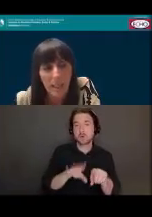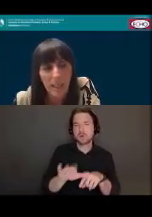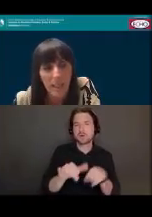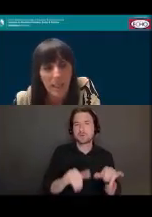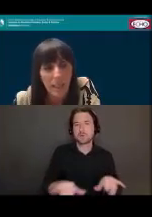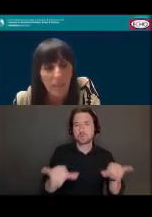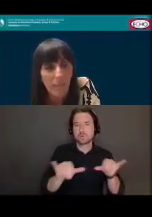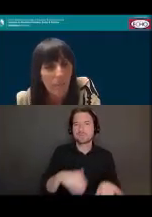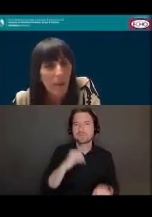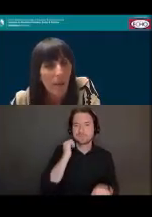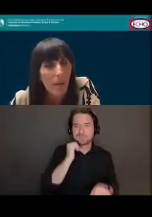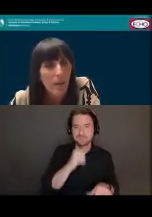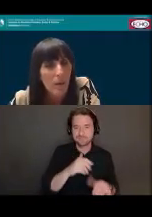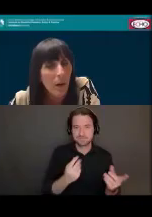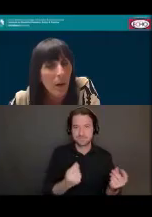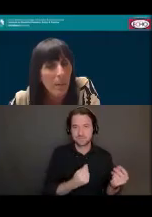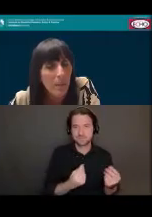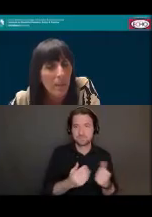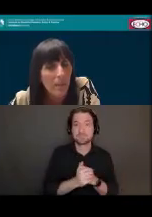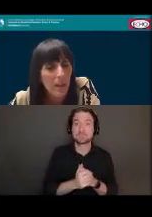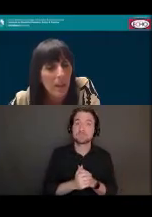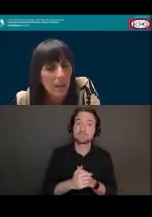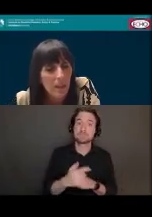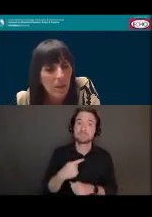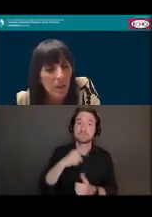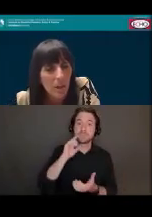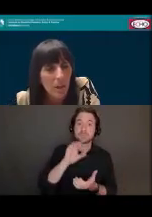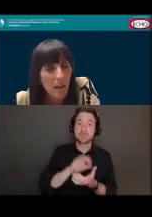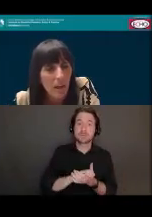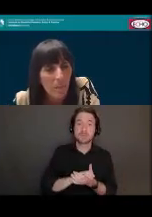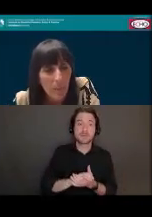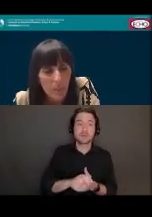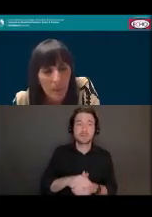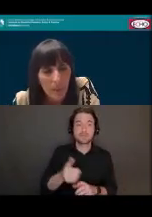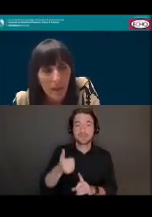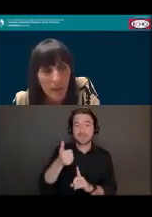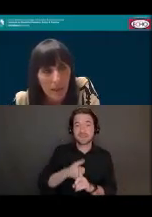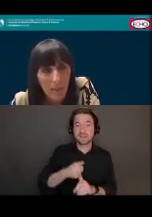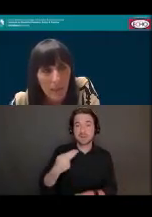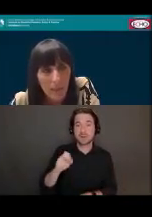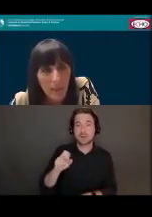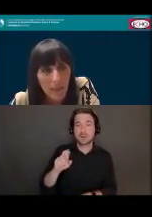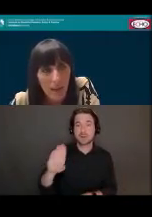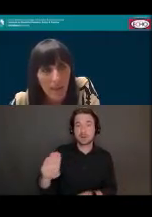easily. So I believe that each hub member has been assigned